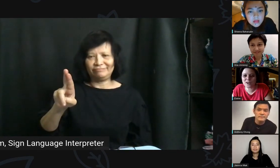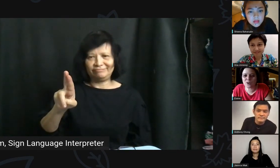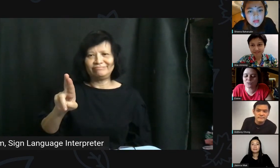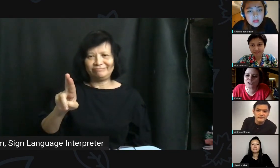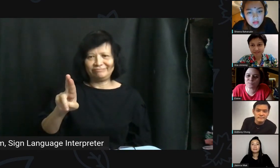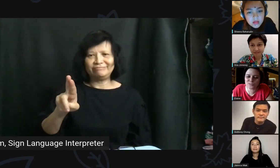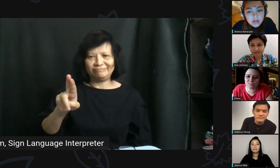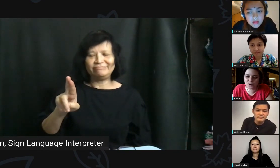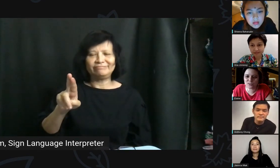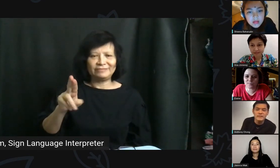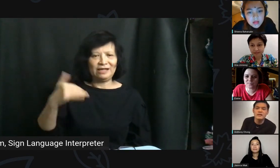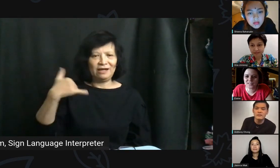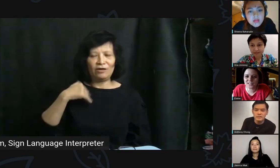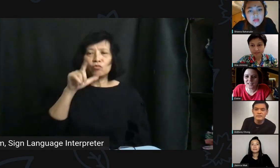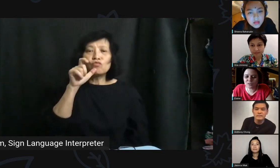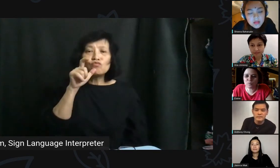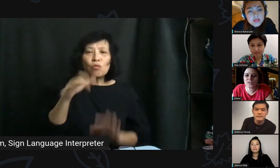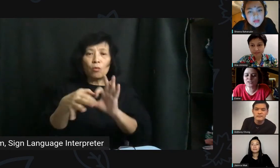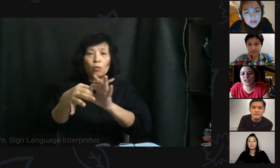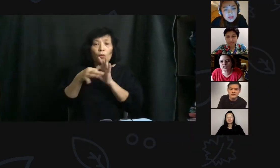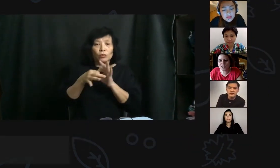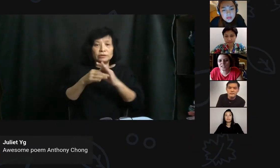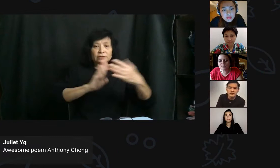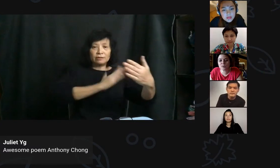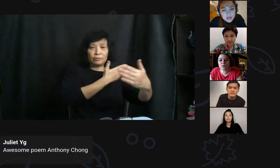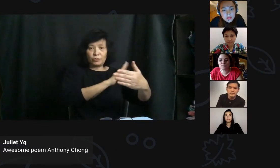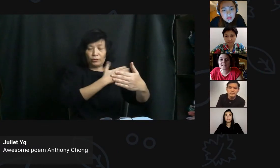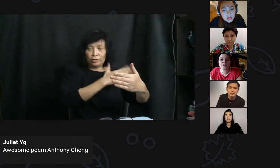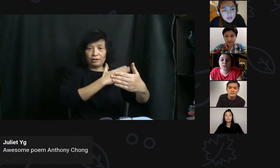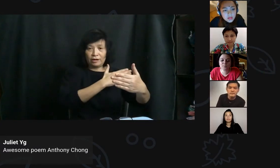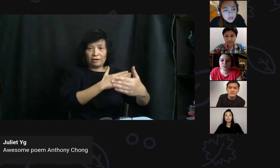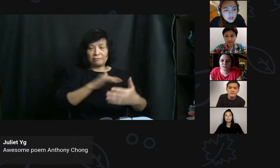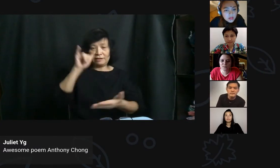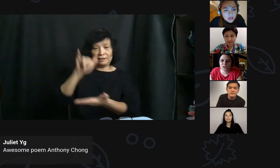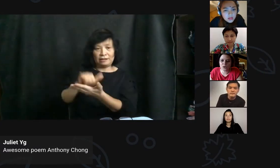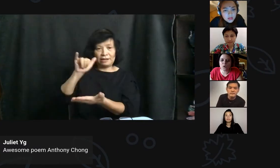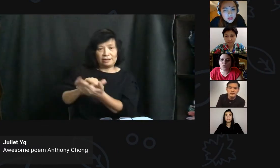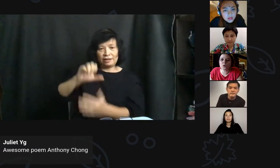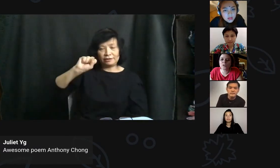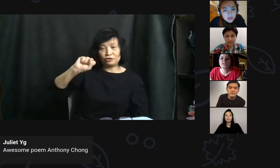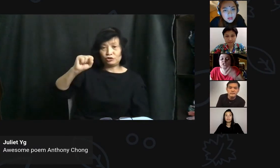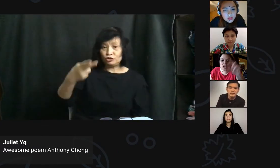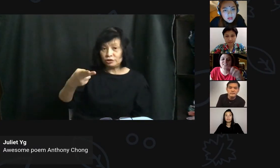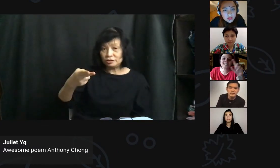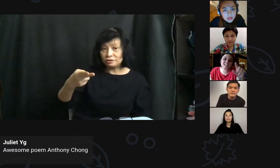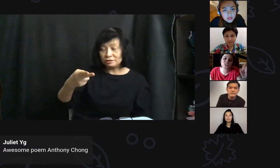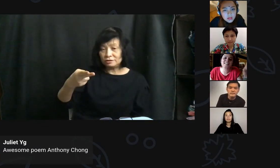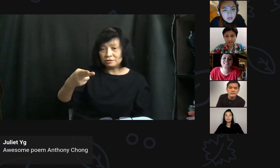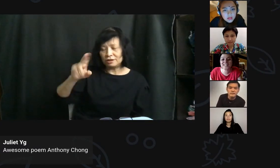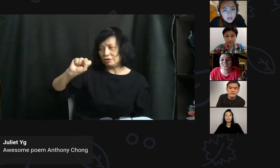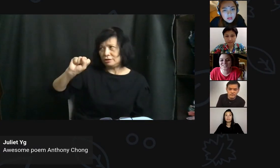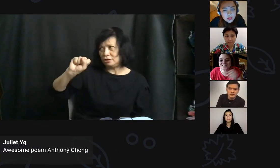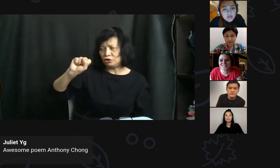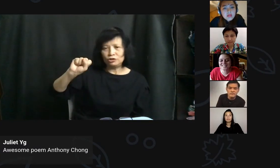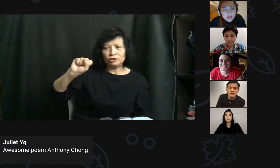about ownership of the poem, whether or not Sheena's poem is her poem or just a translation.